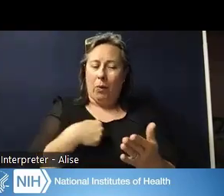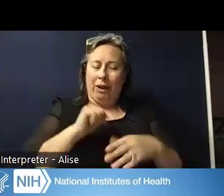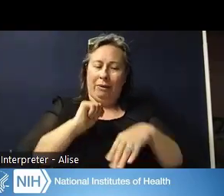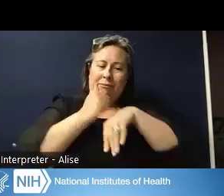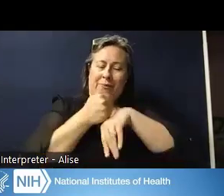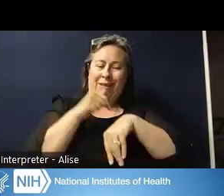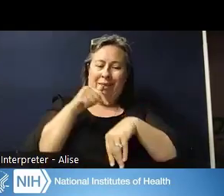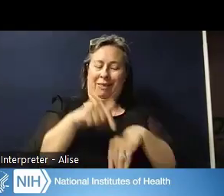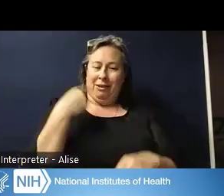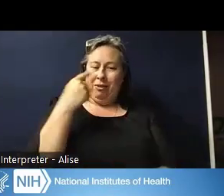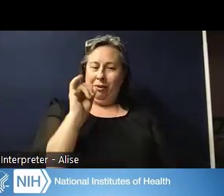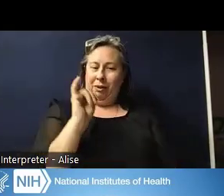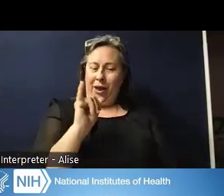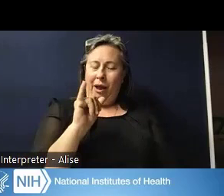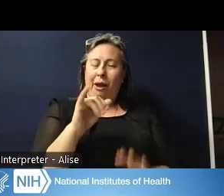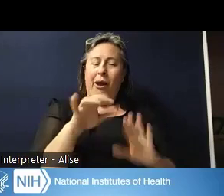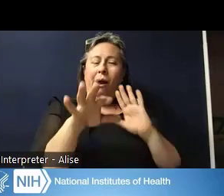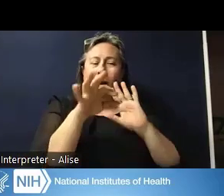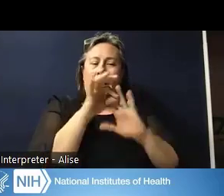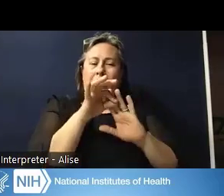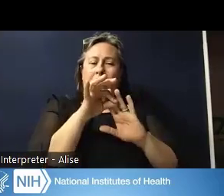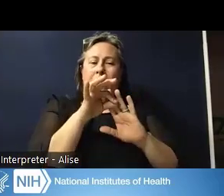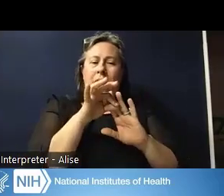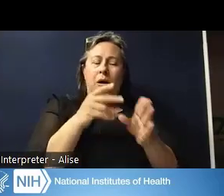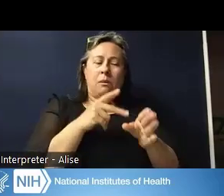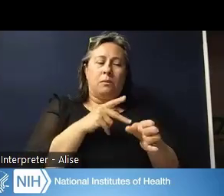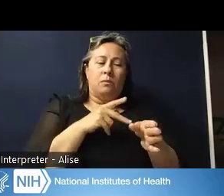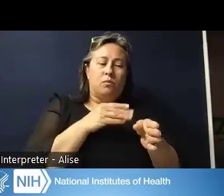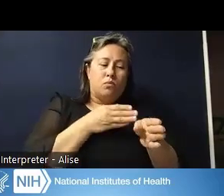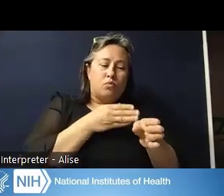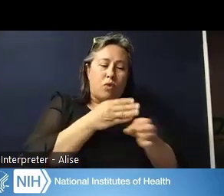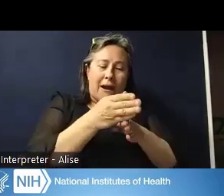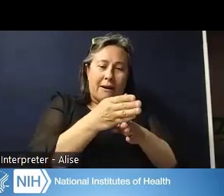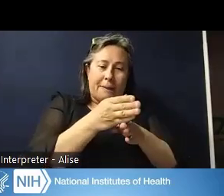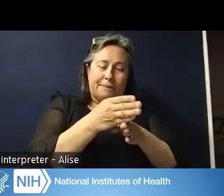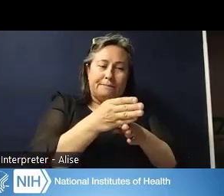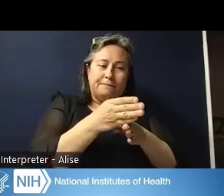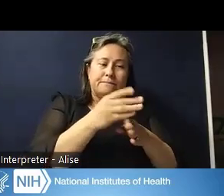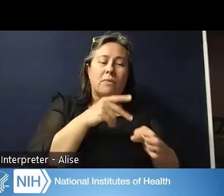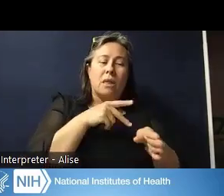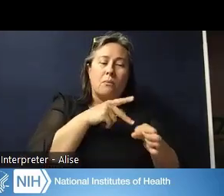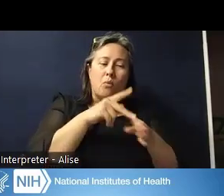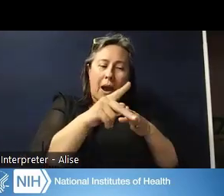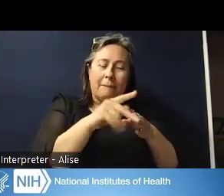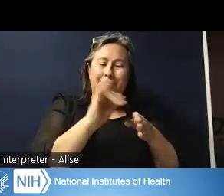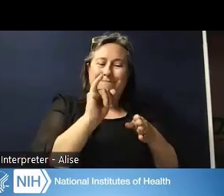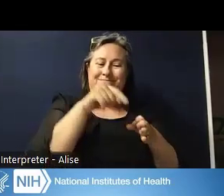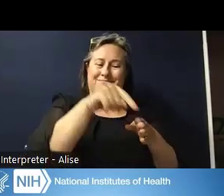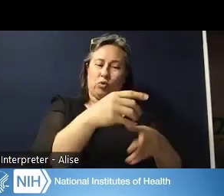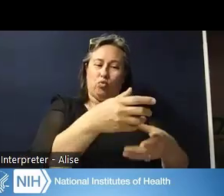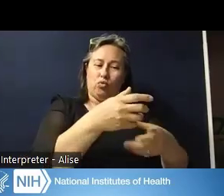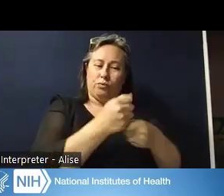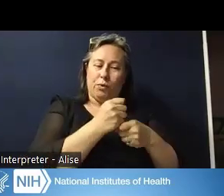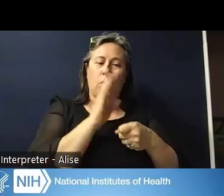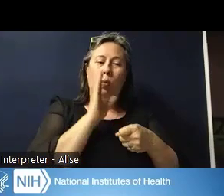is to designate the primary recipient as the recipient that will provide us